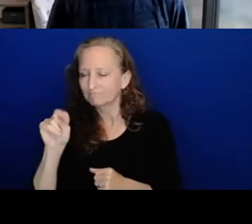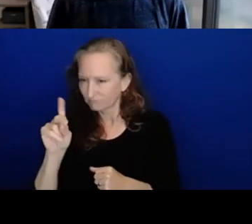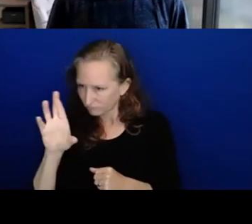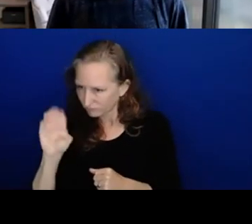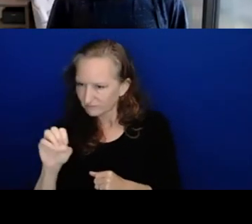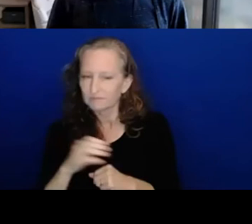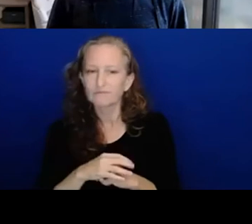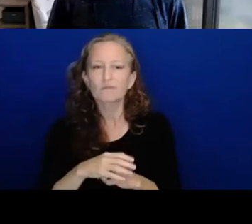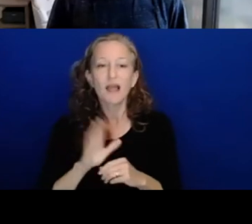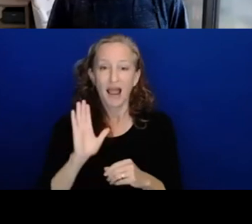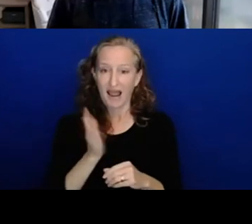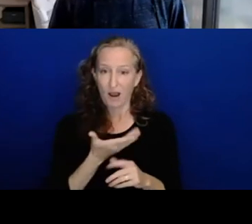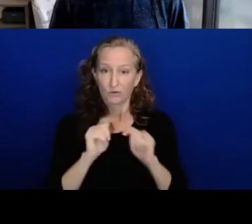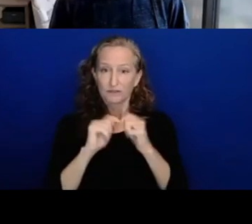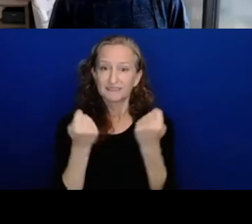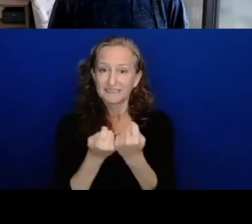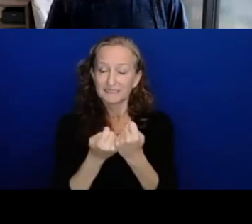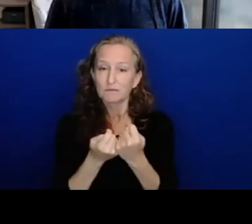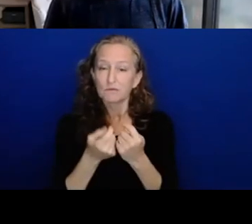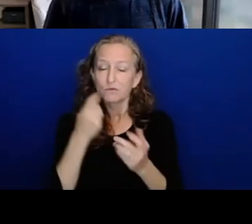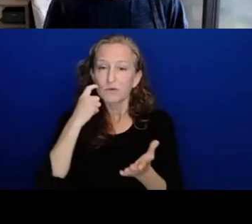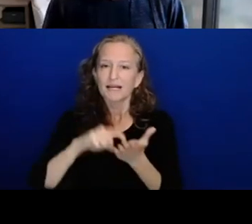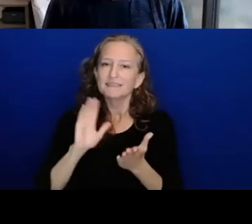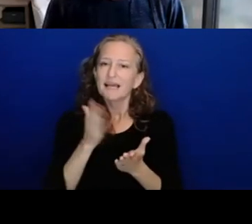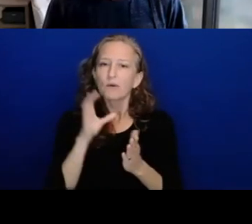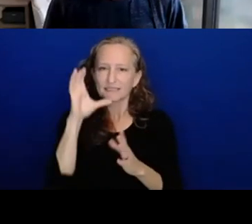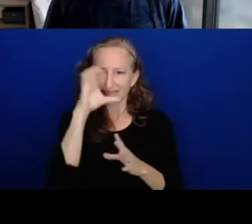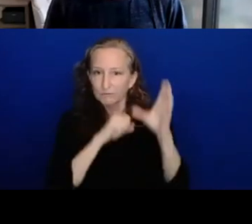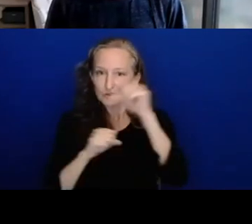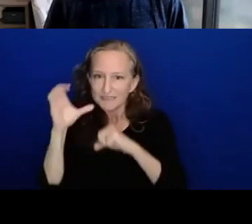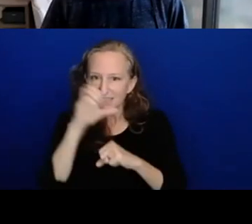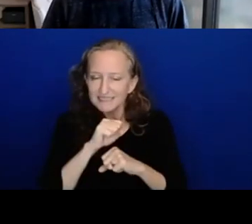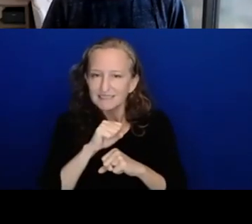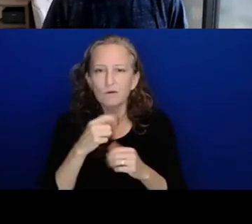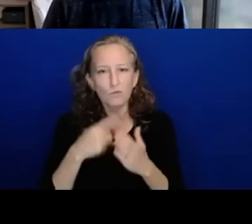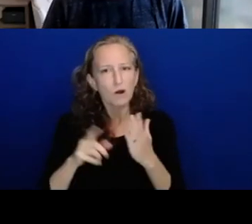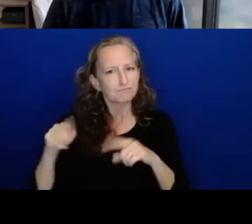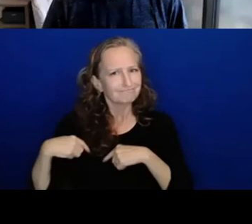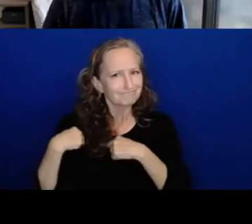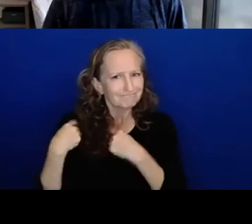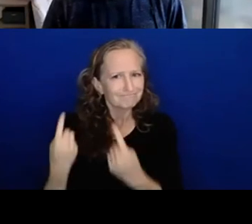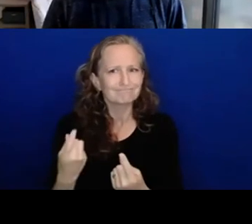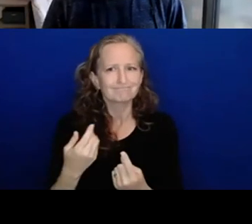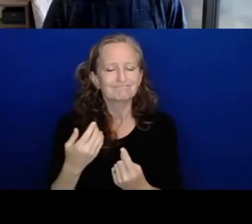ways that I think are incredibly healthy and productive. I may also pivot to some of the